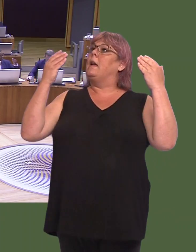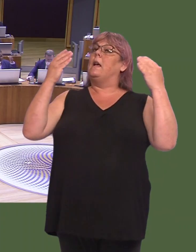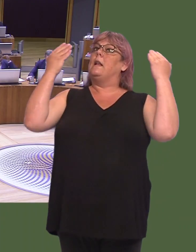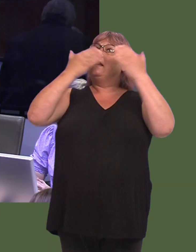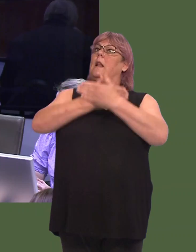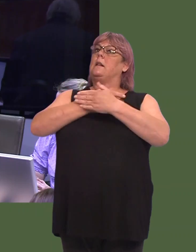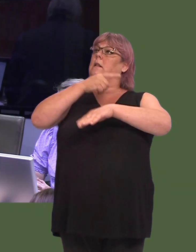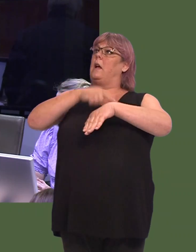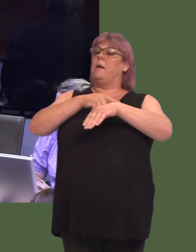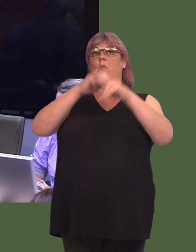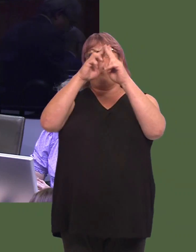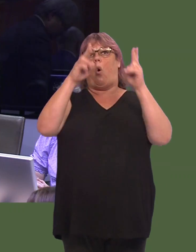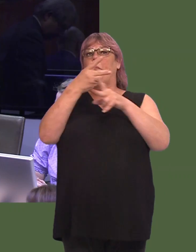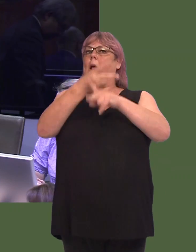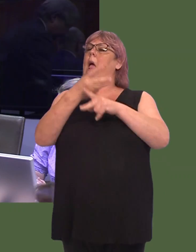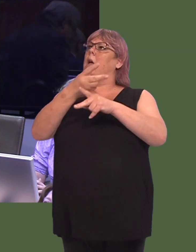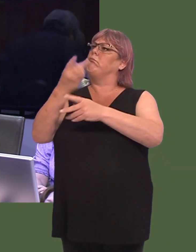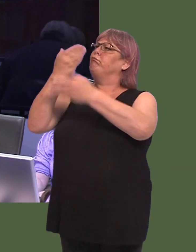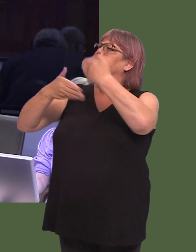OAQ52564 Carwyn Jones AM: Awdurdodau lleol sy’n gyfrifol